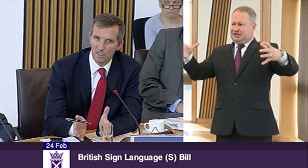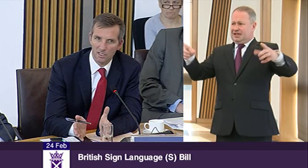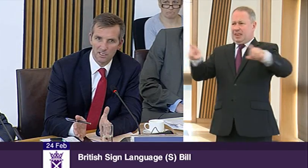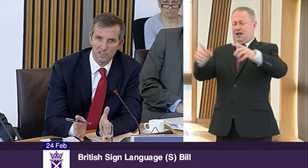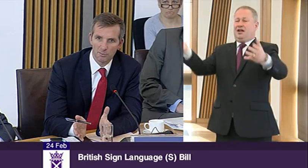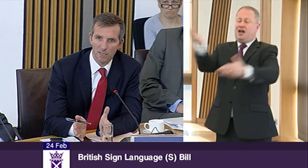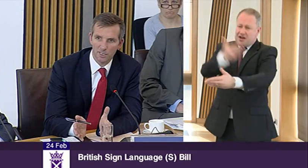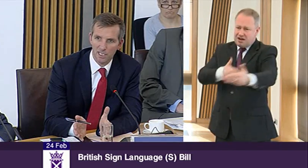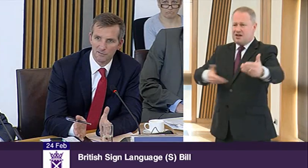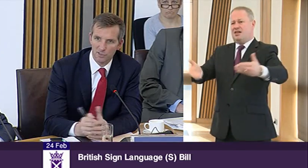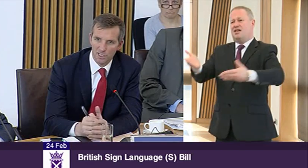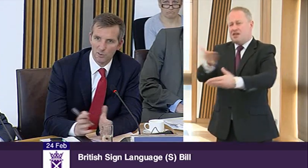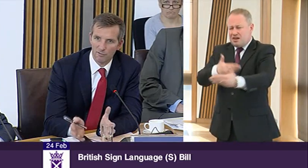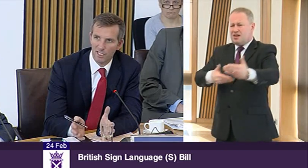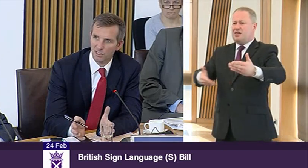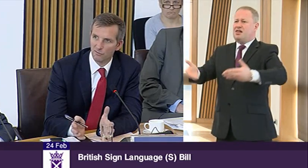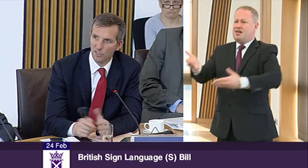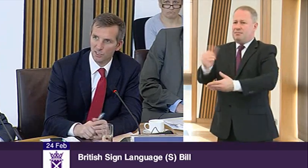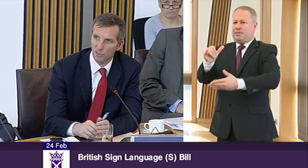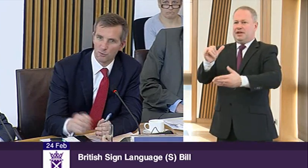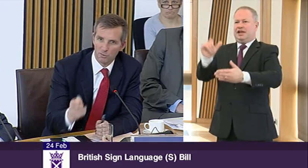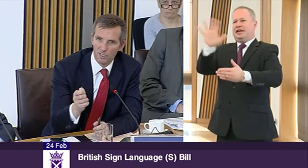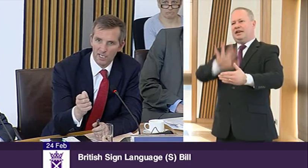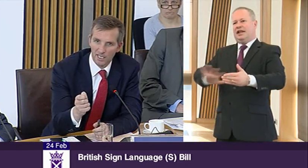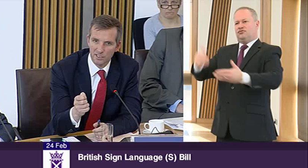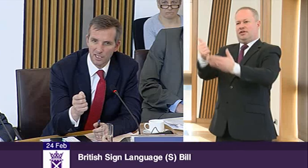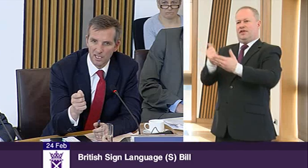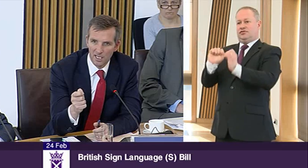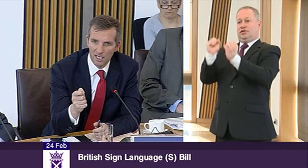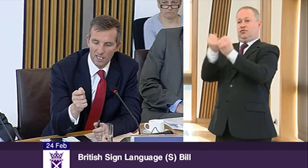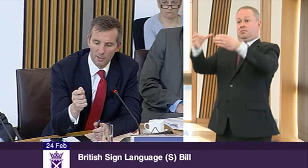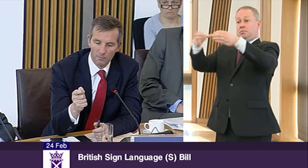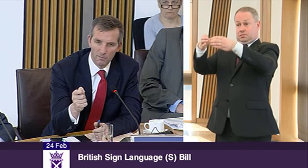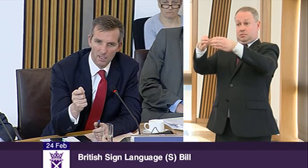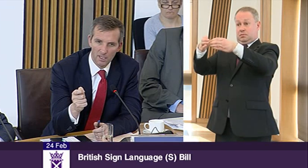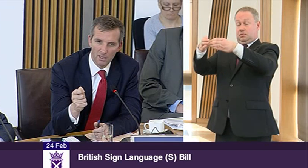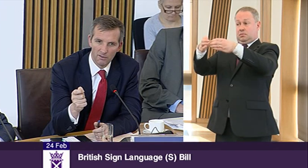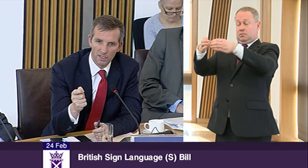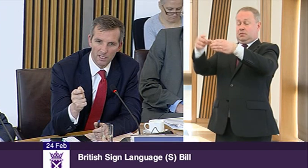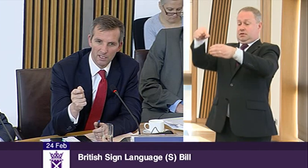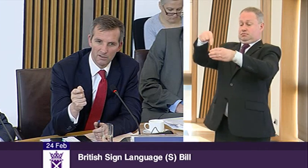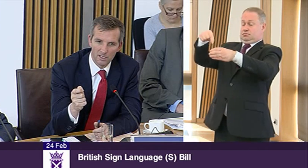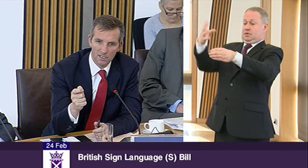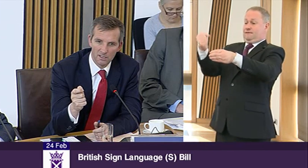almost unmanageable? Is there a case for saying that the national advisory group should have